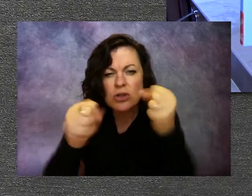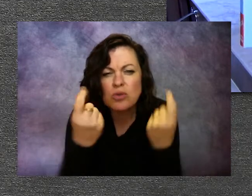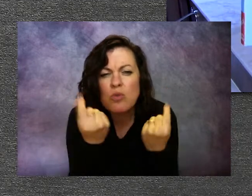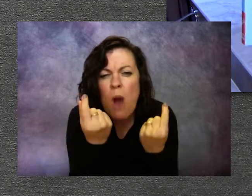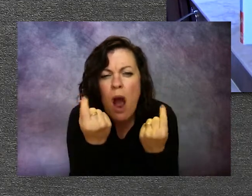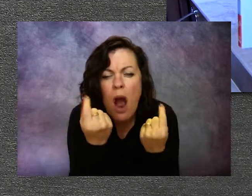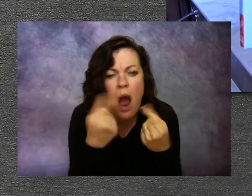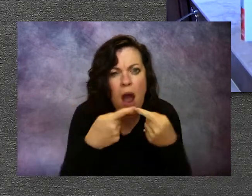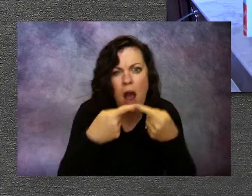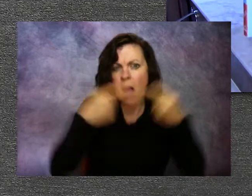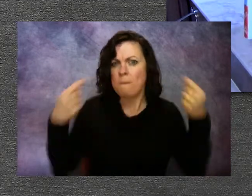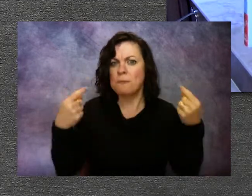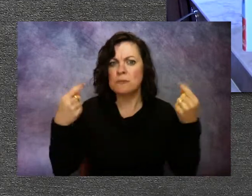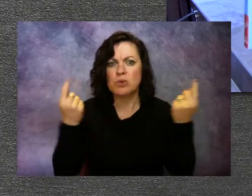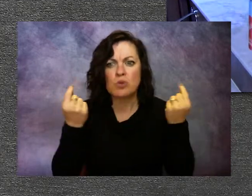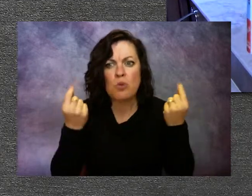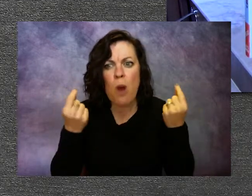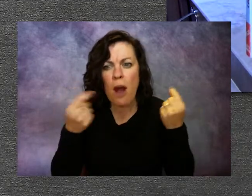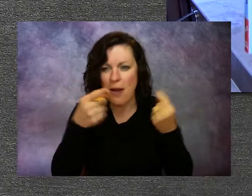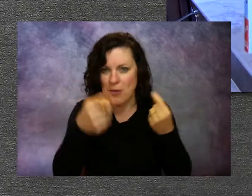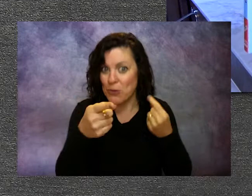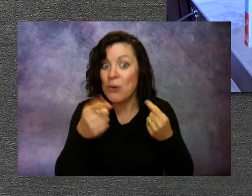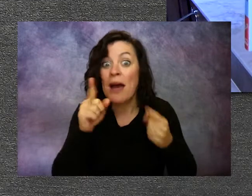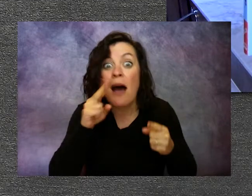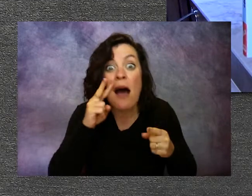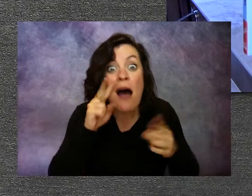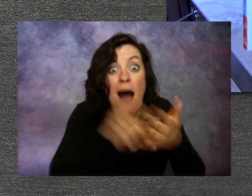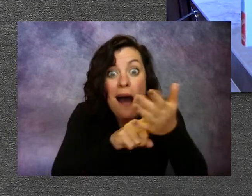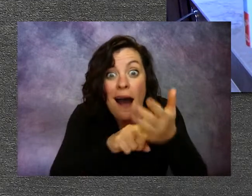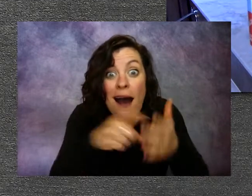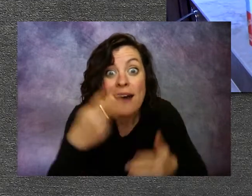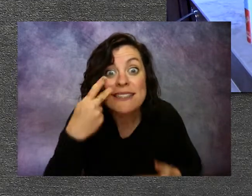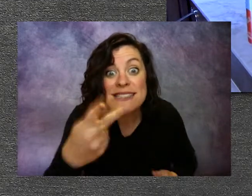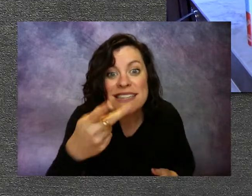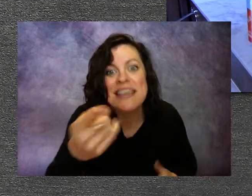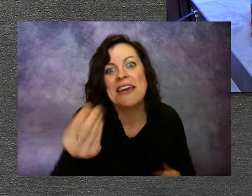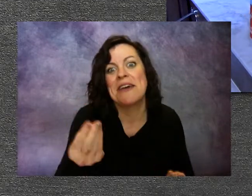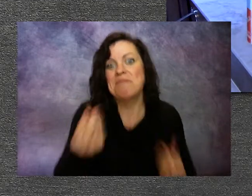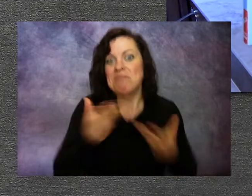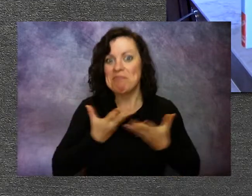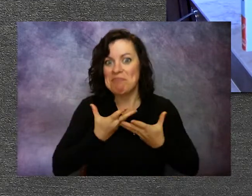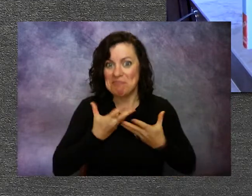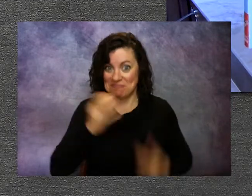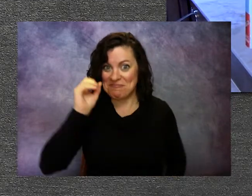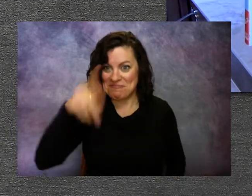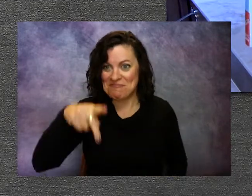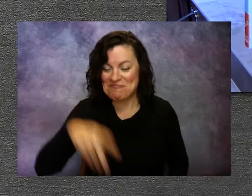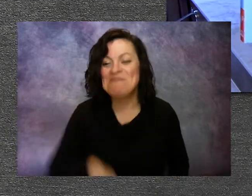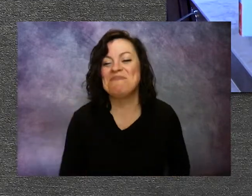I'll pause and you give us the answer, okay? Now, on the cover, you could probably already get the first one.